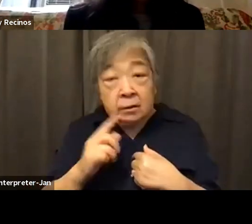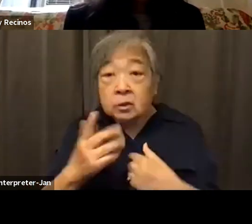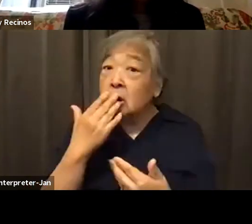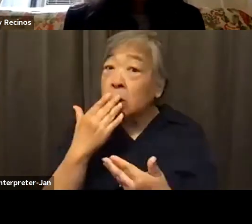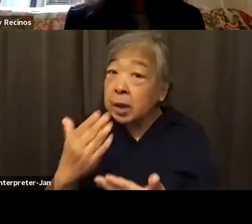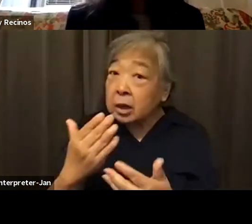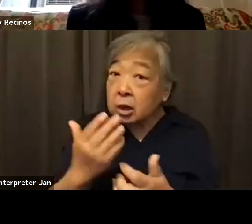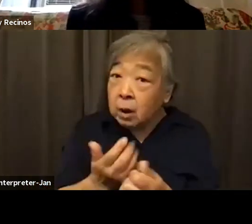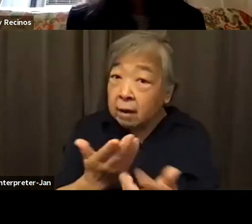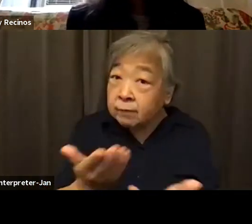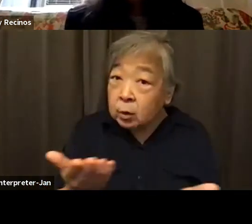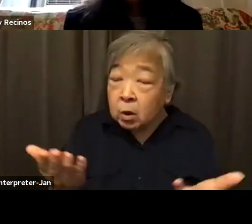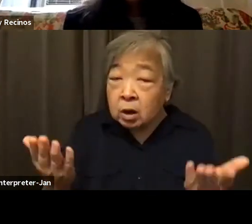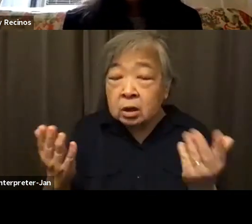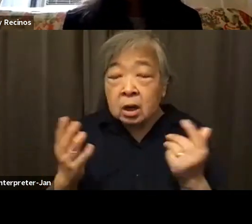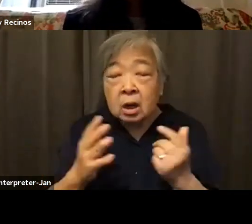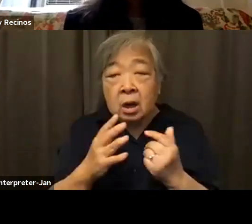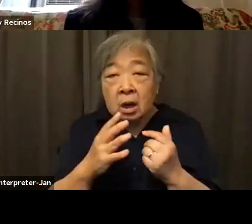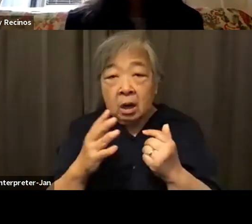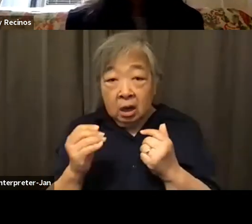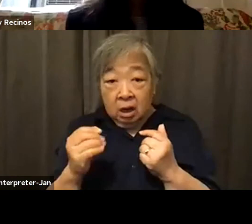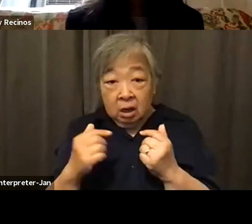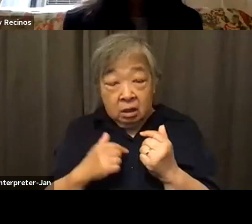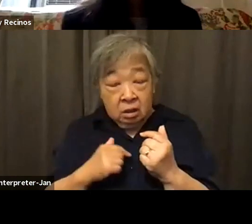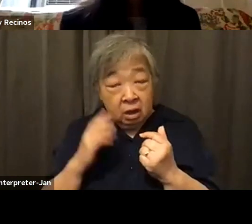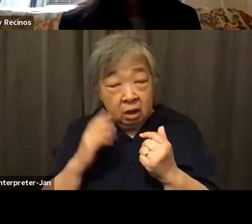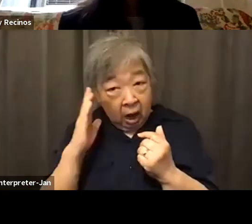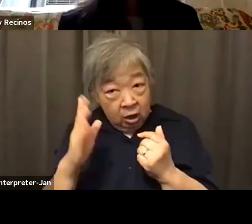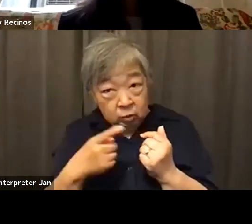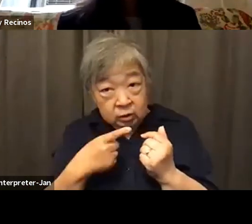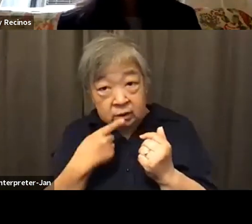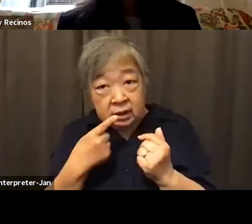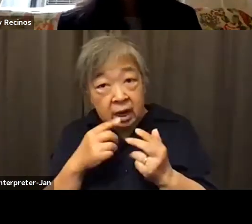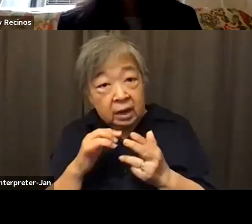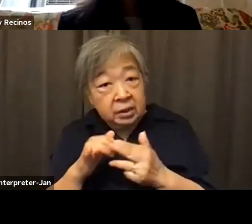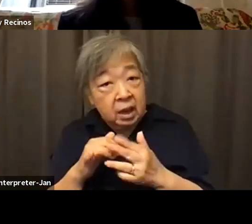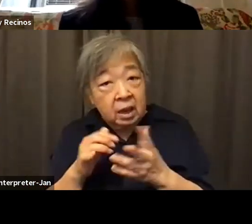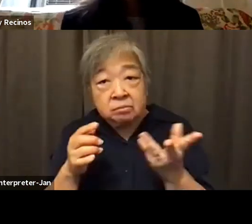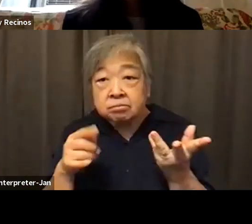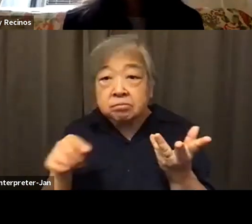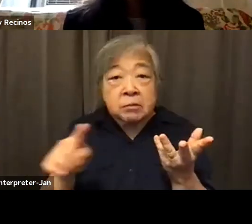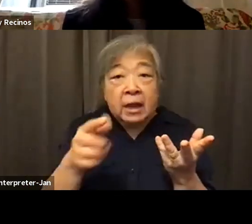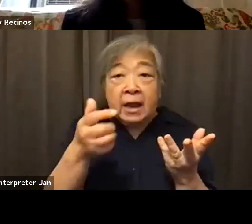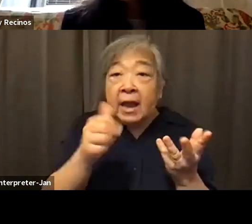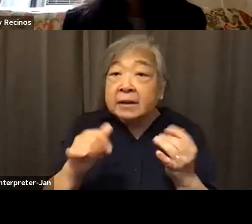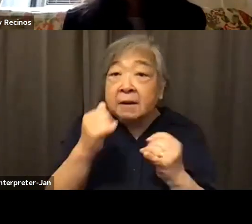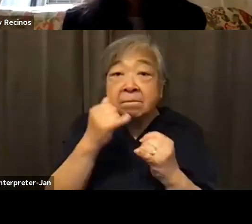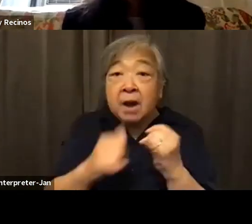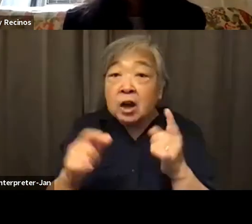And I'll just say, let's see, any final words from anyone before we close this out?